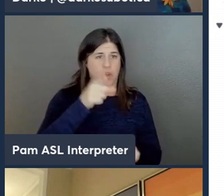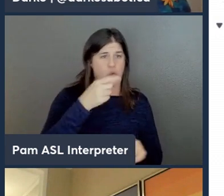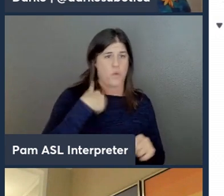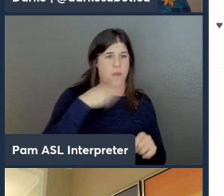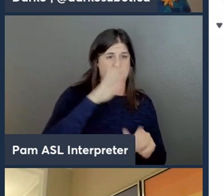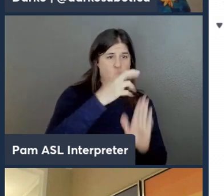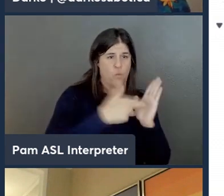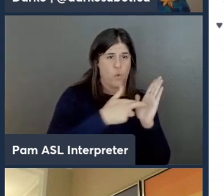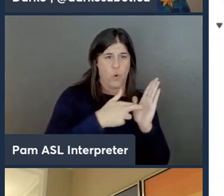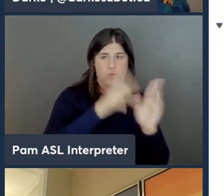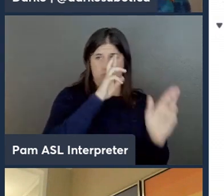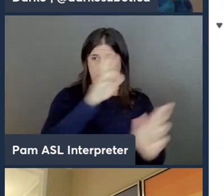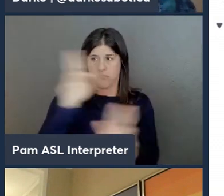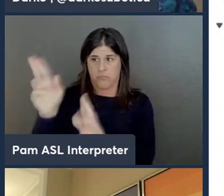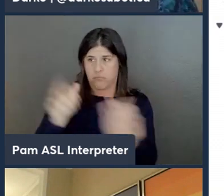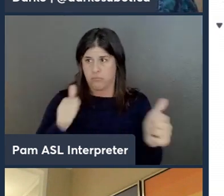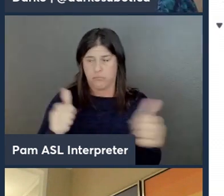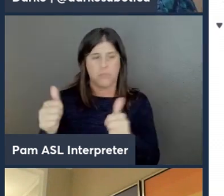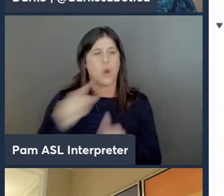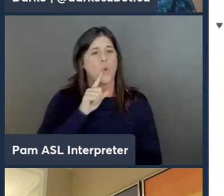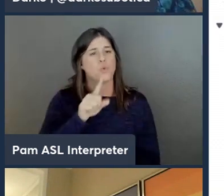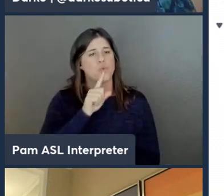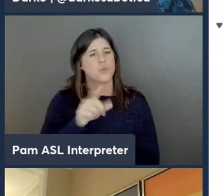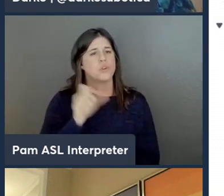their respective roles. Sure. So the challenge,